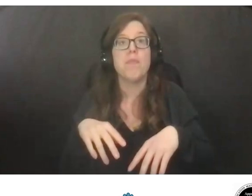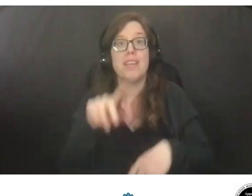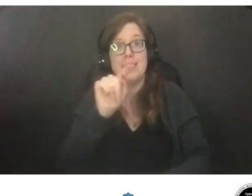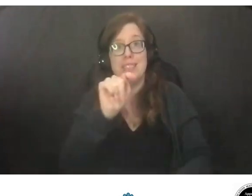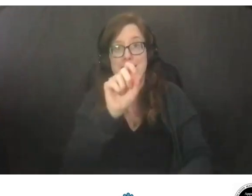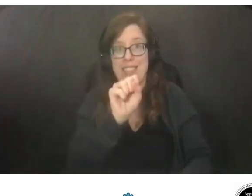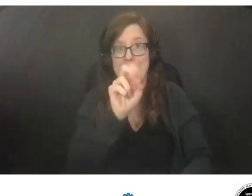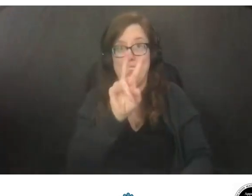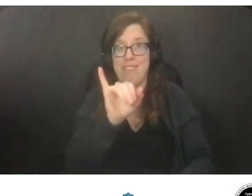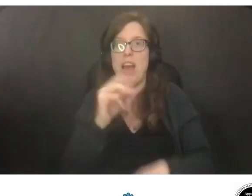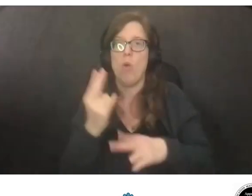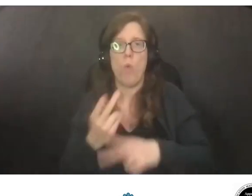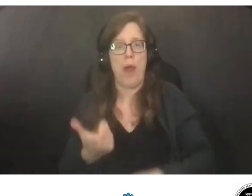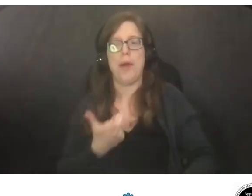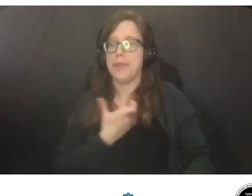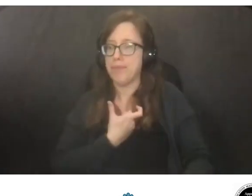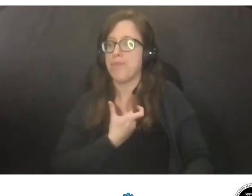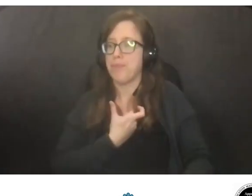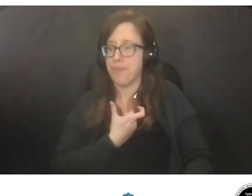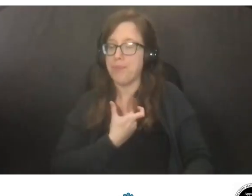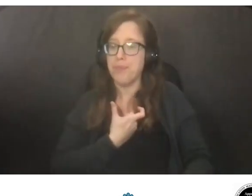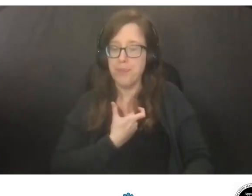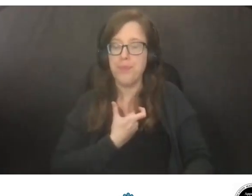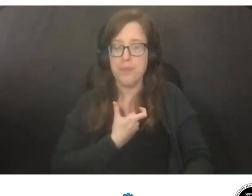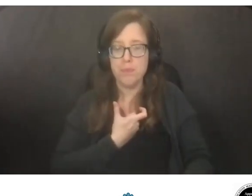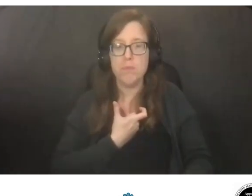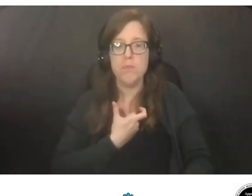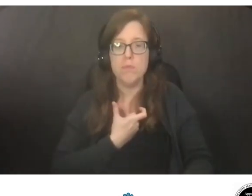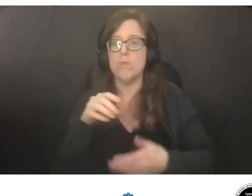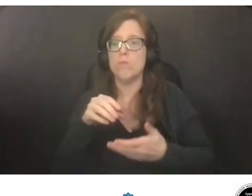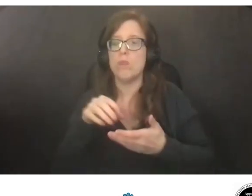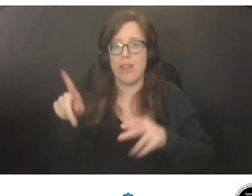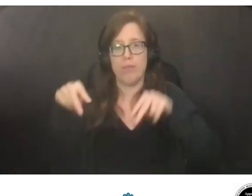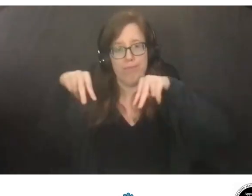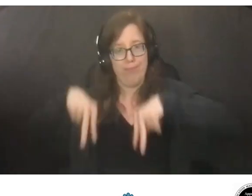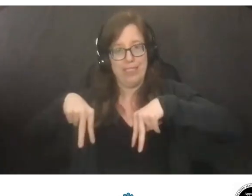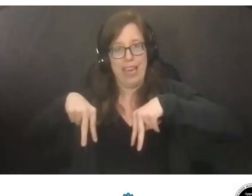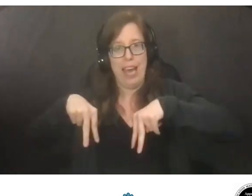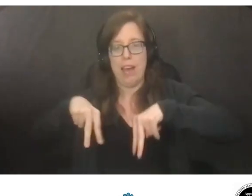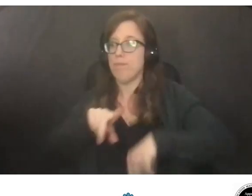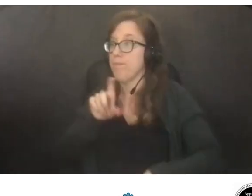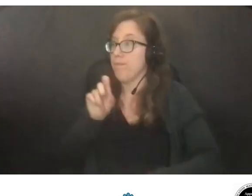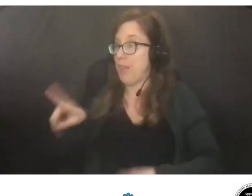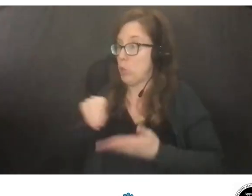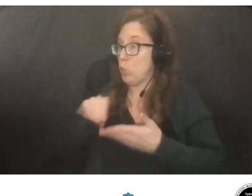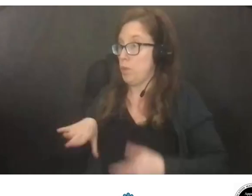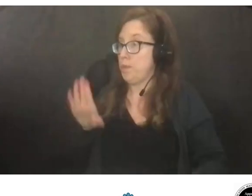TSVI is wearing it, and she is standing on a street corner asking the student if she can